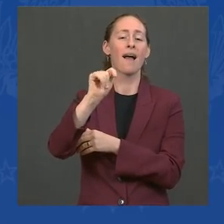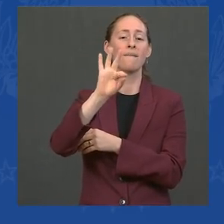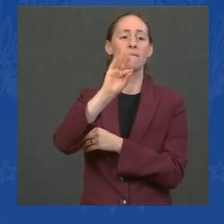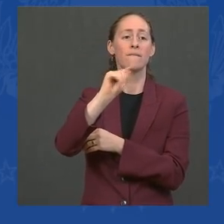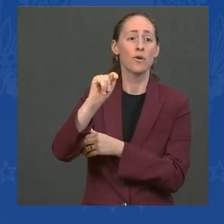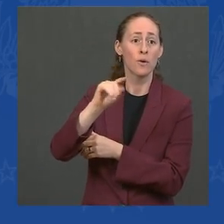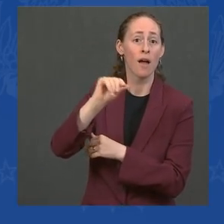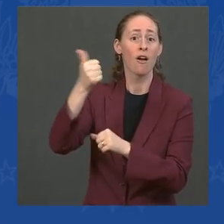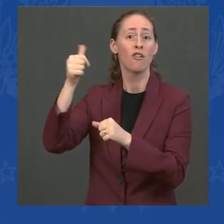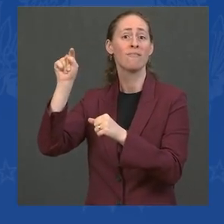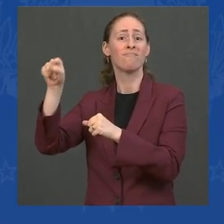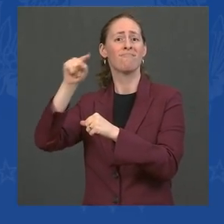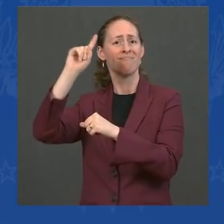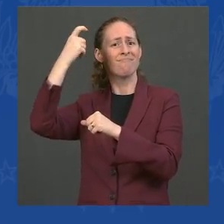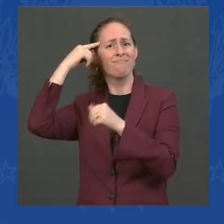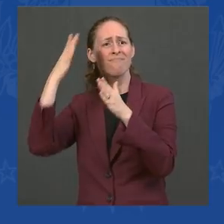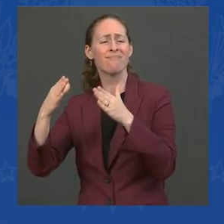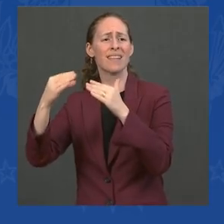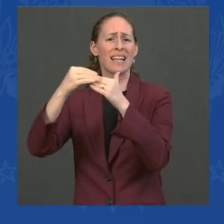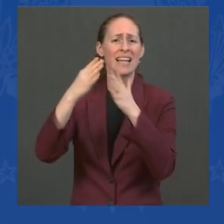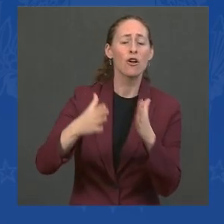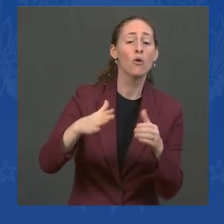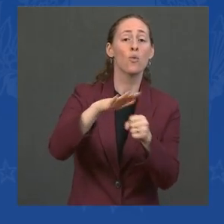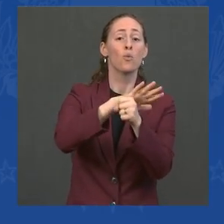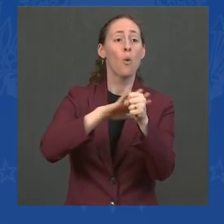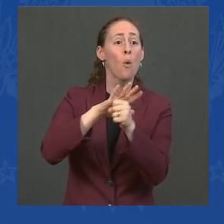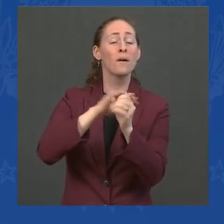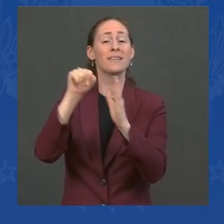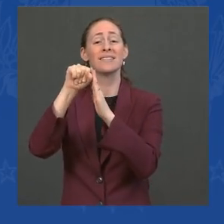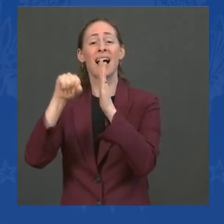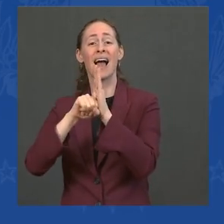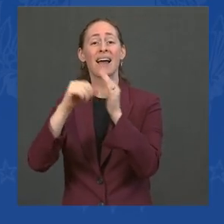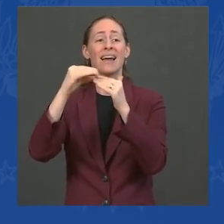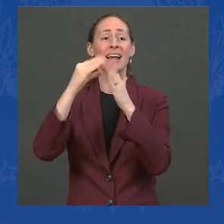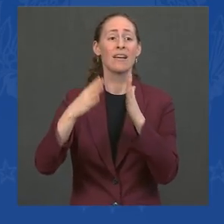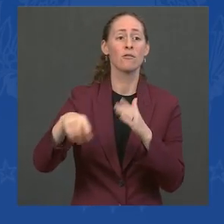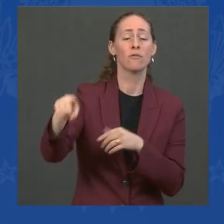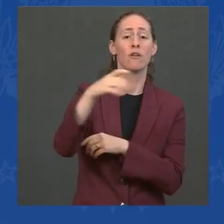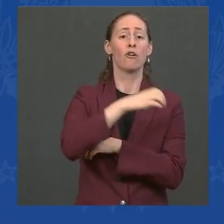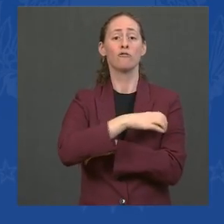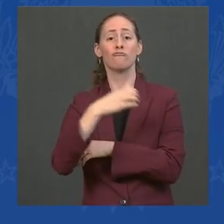all of our state and local leaders, my congressional colleagues, men and women of labor,